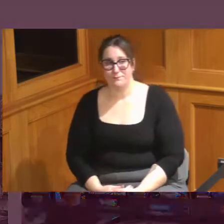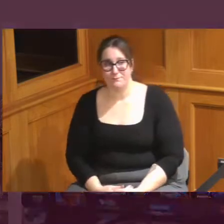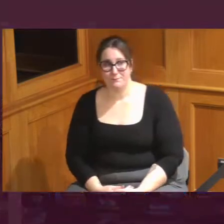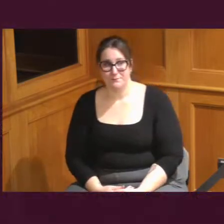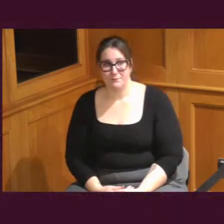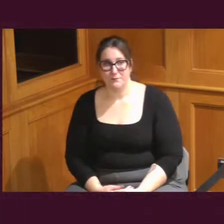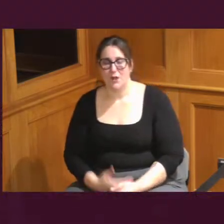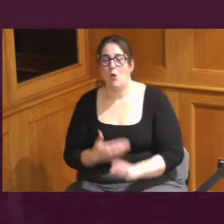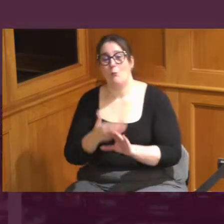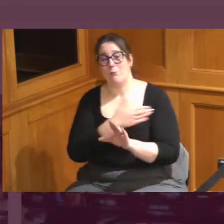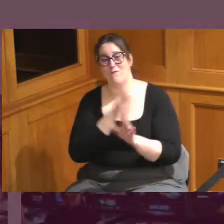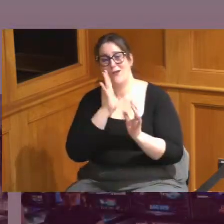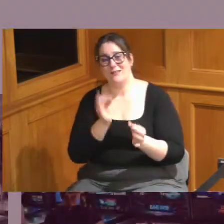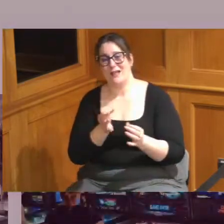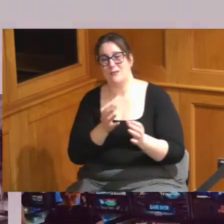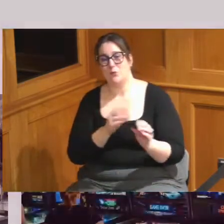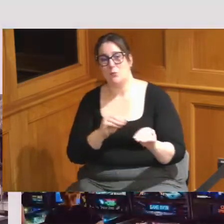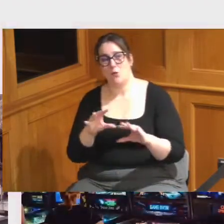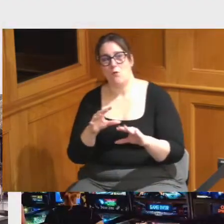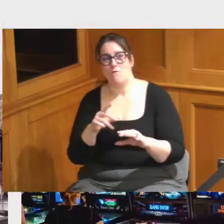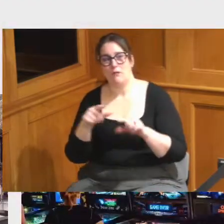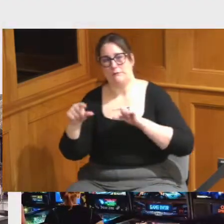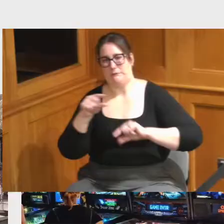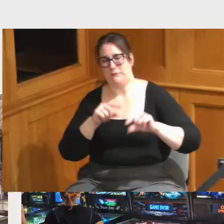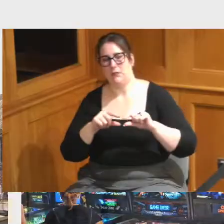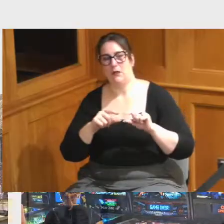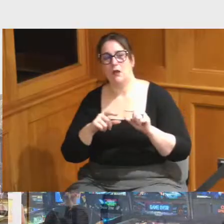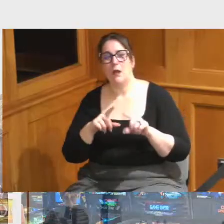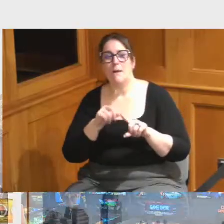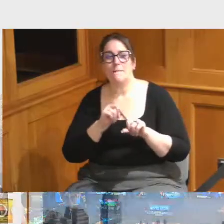before I move forward, forgive me, I was going to hand it back. just in terms of phasing,